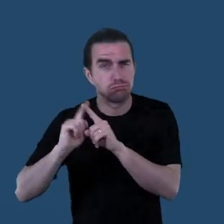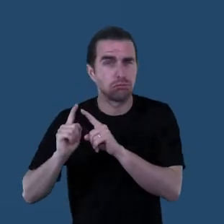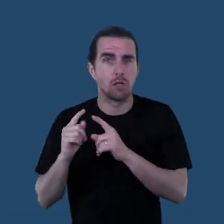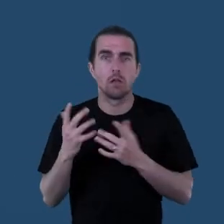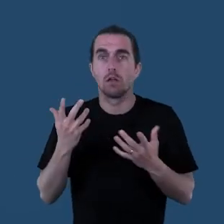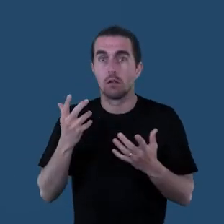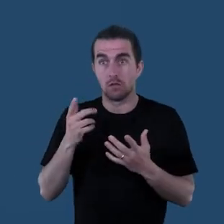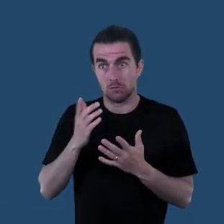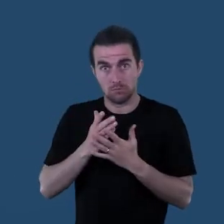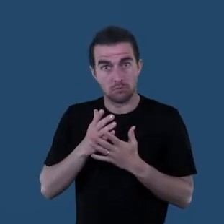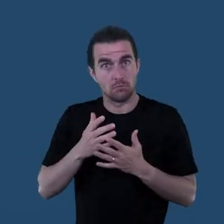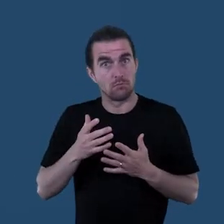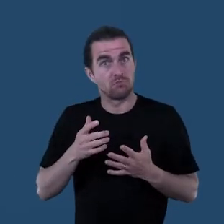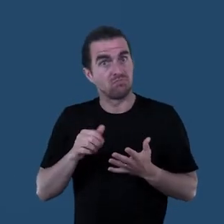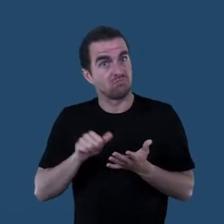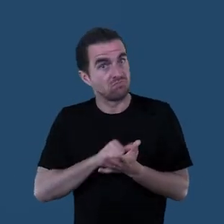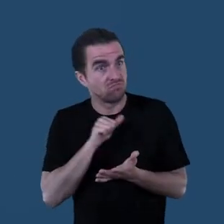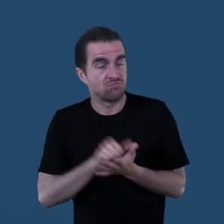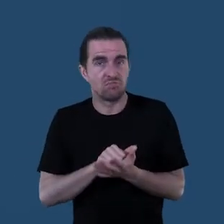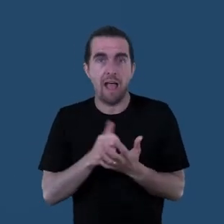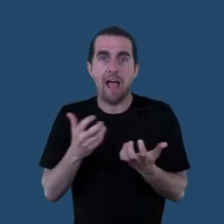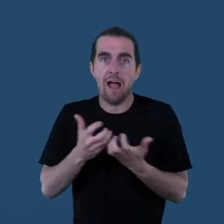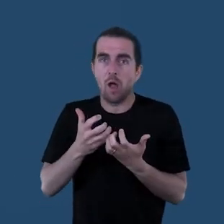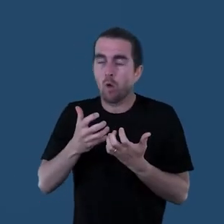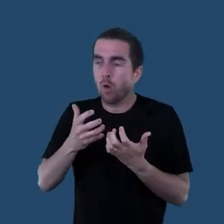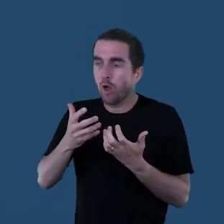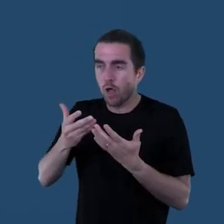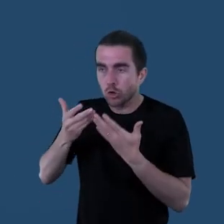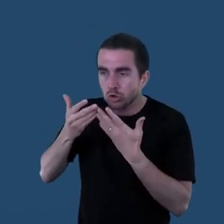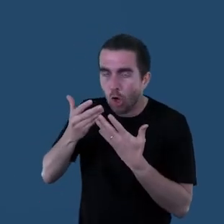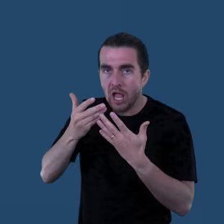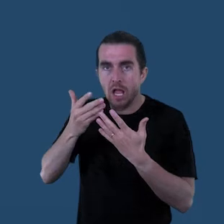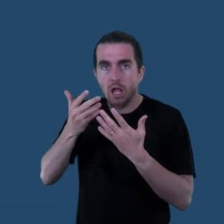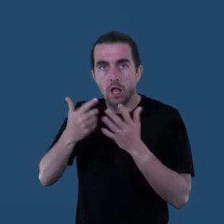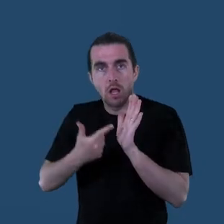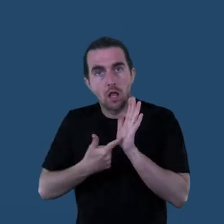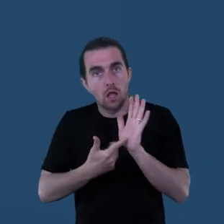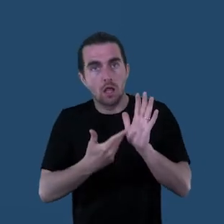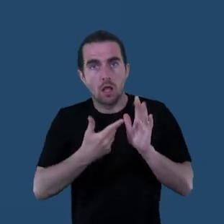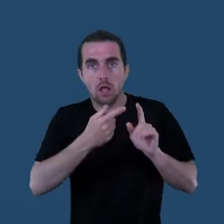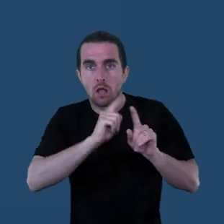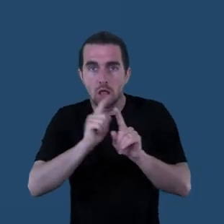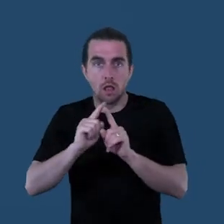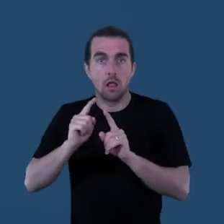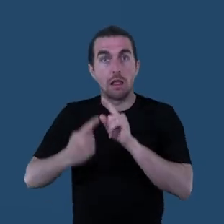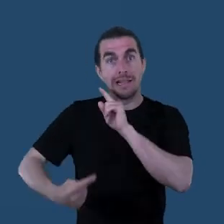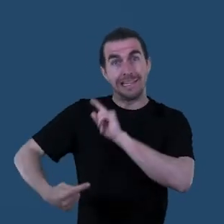But there wasn't a sort of a formalized way of studying and presenting these, not in the same way that we have today.